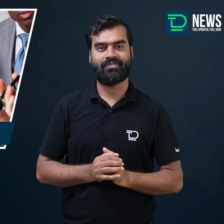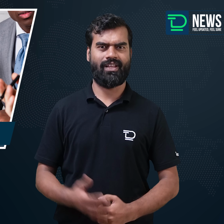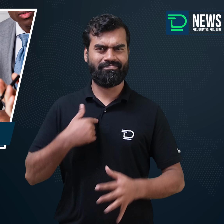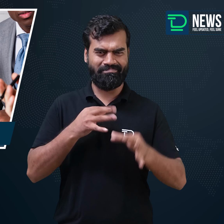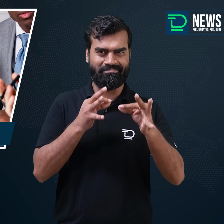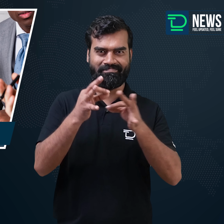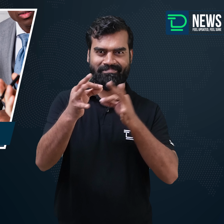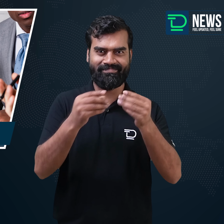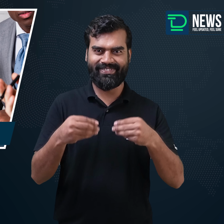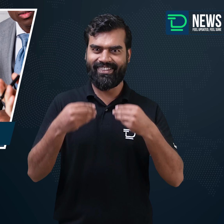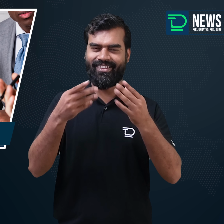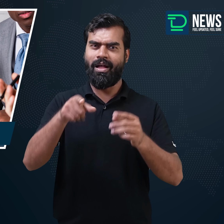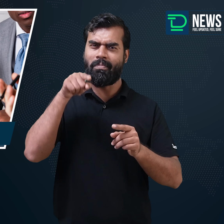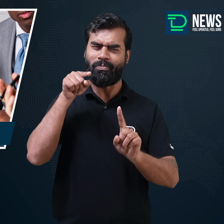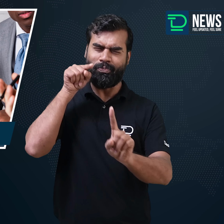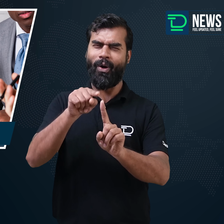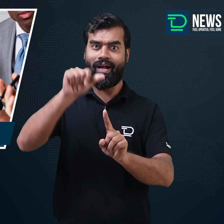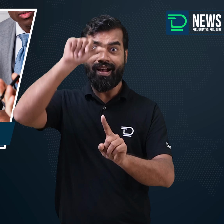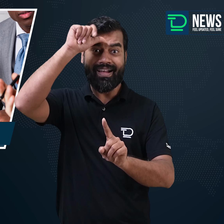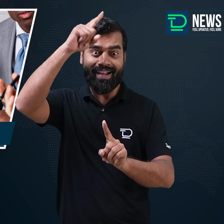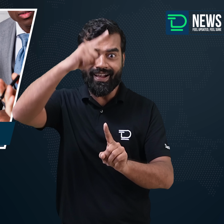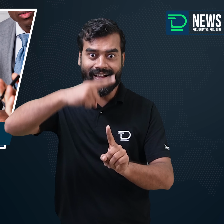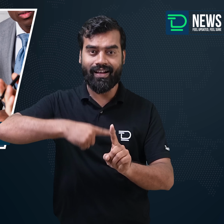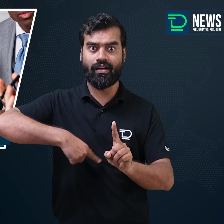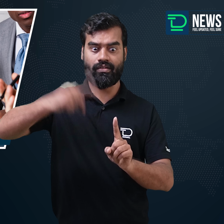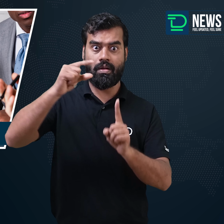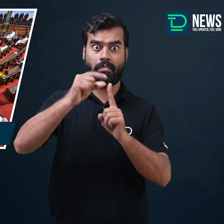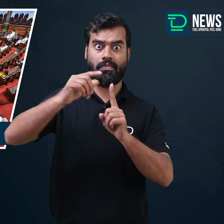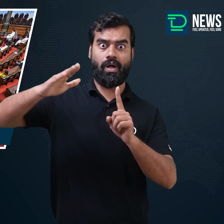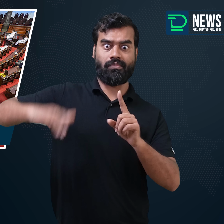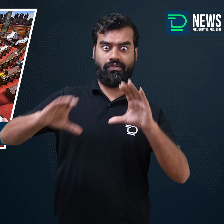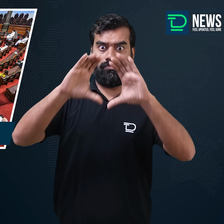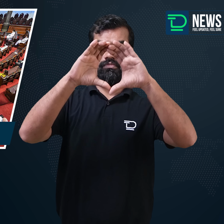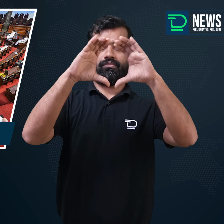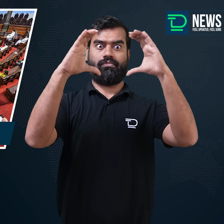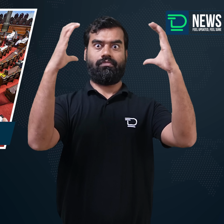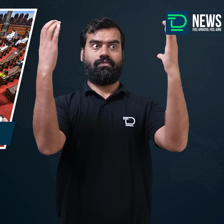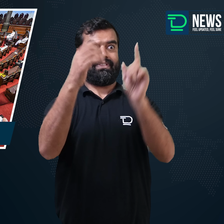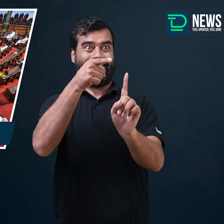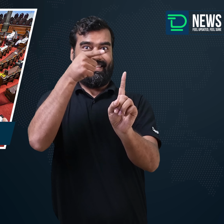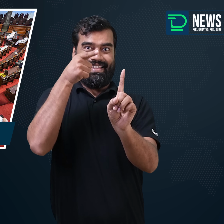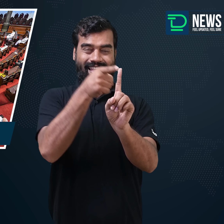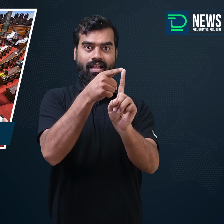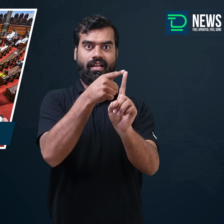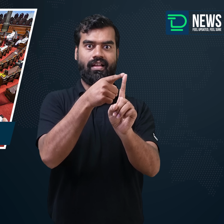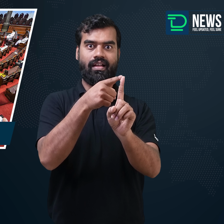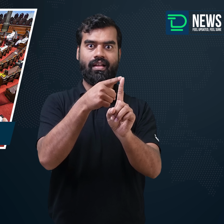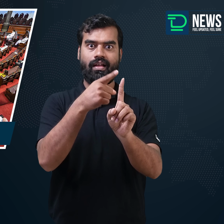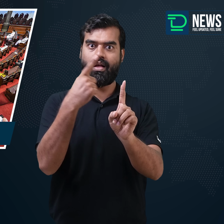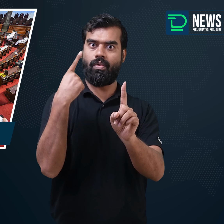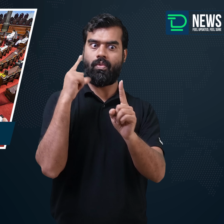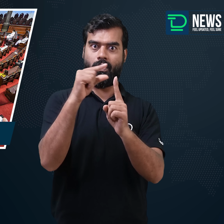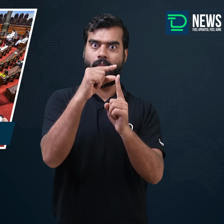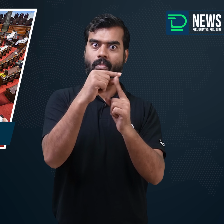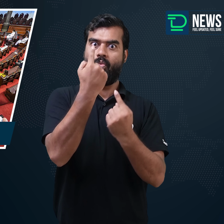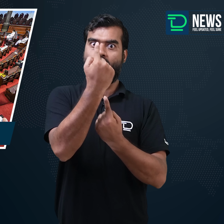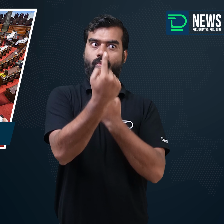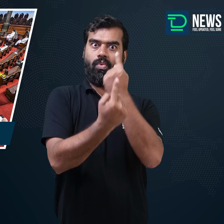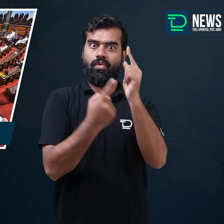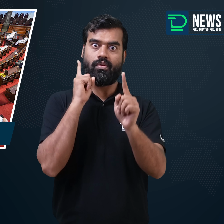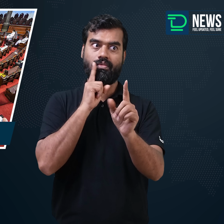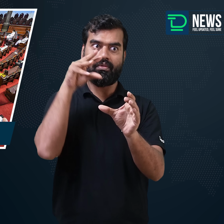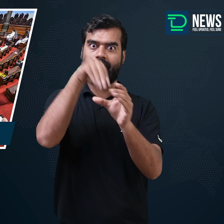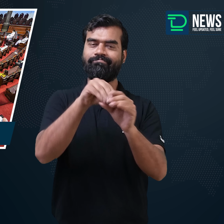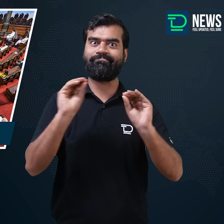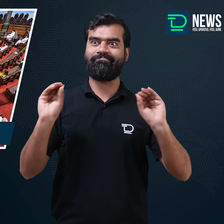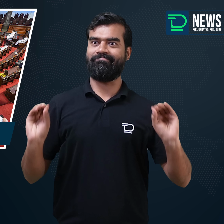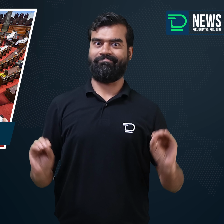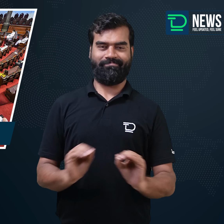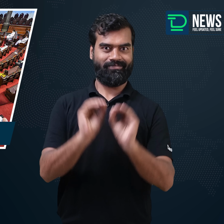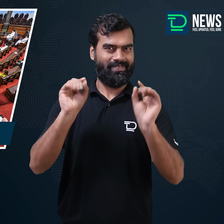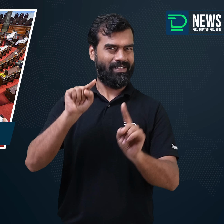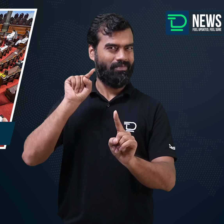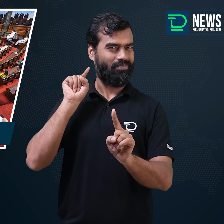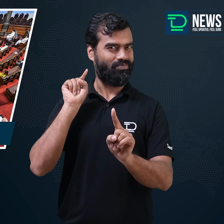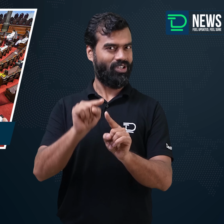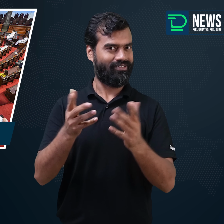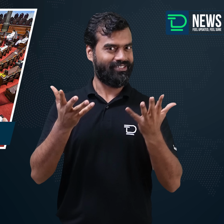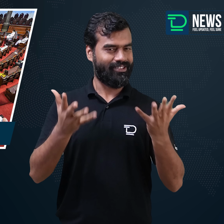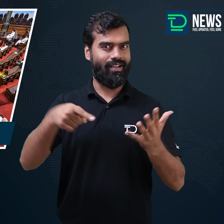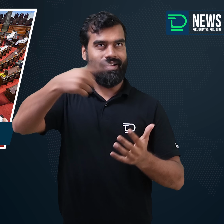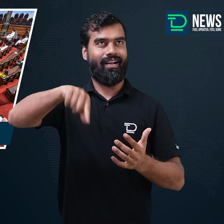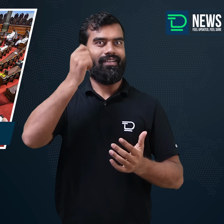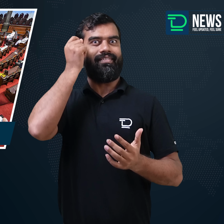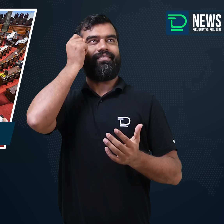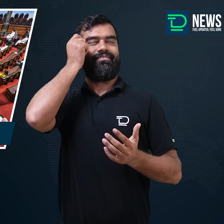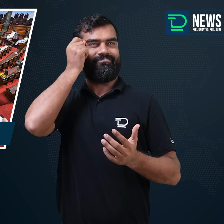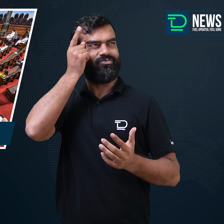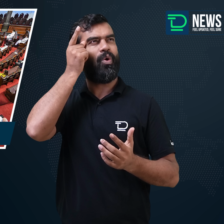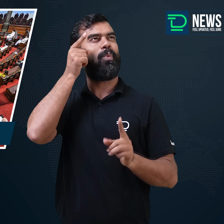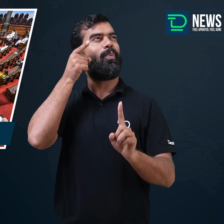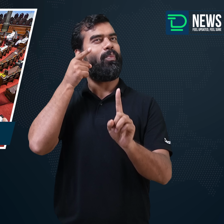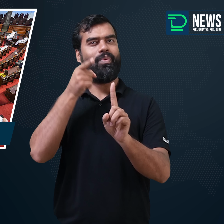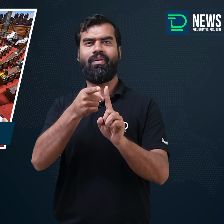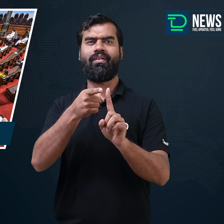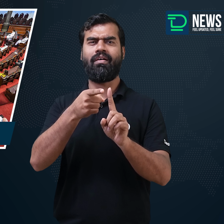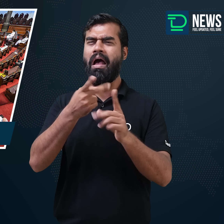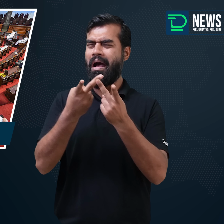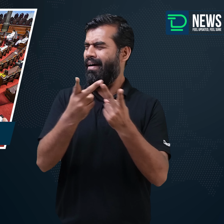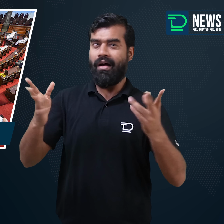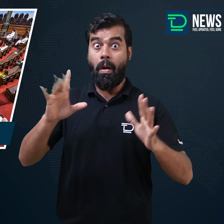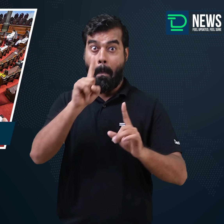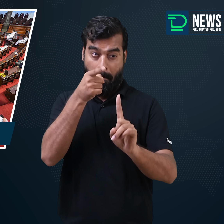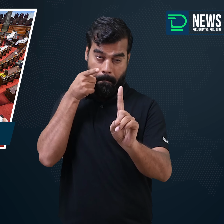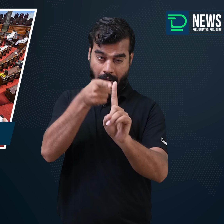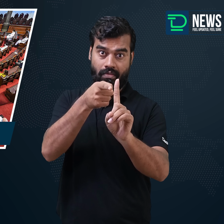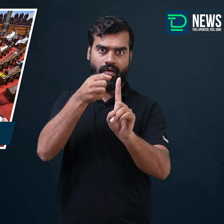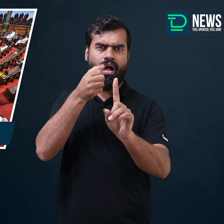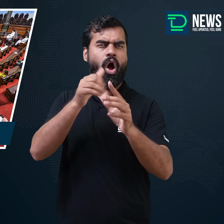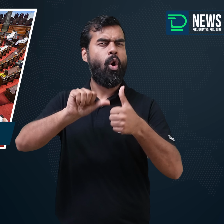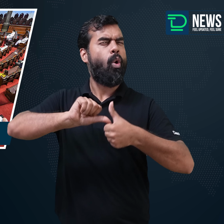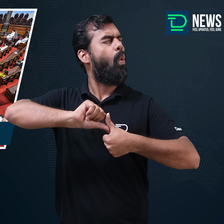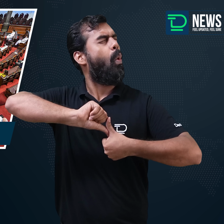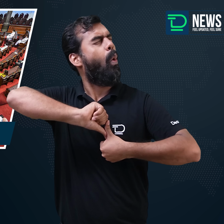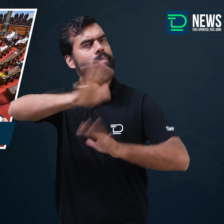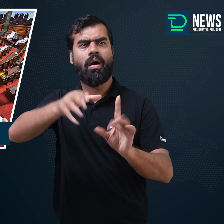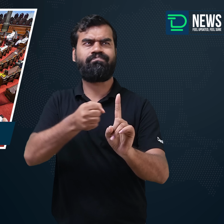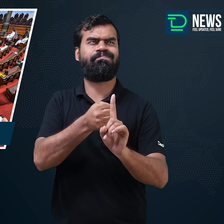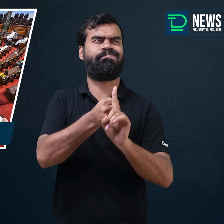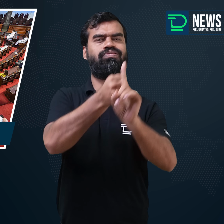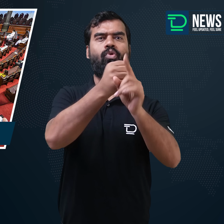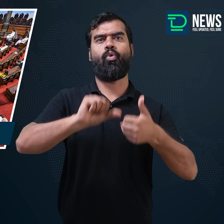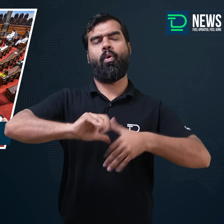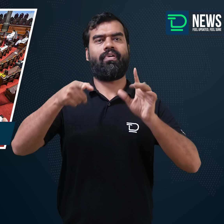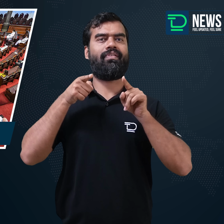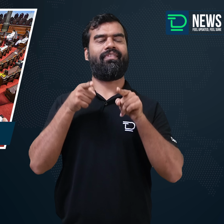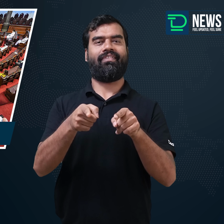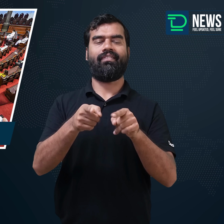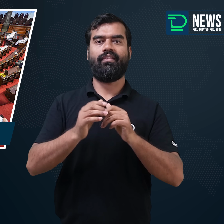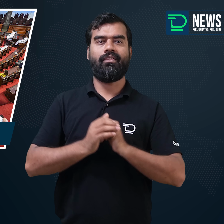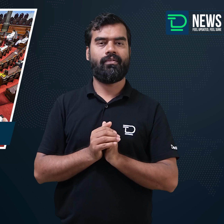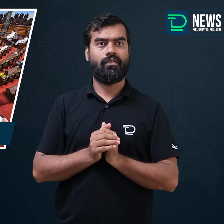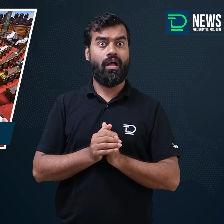The reason I explain is that we don't have no Deaf political leader in the parliament.